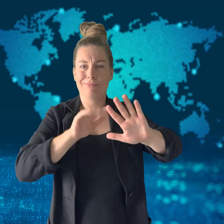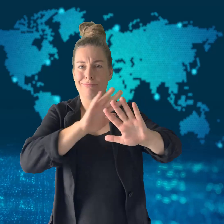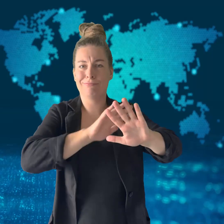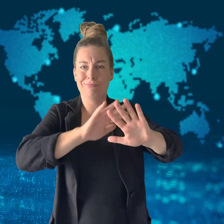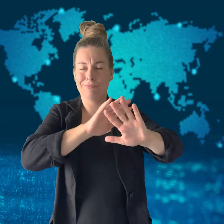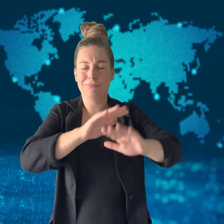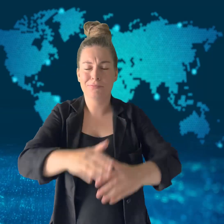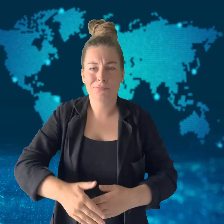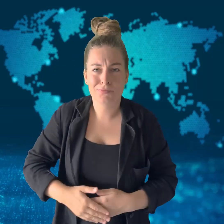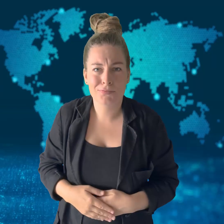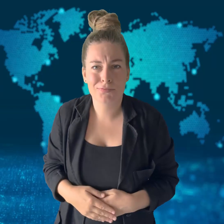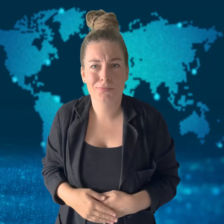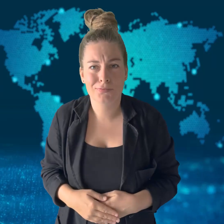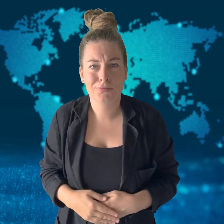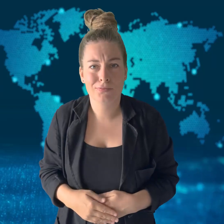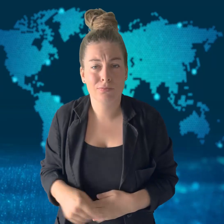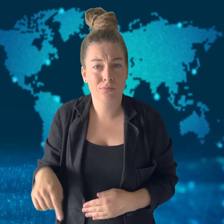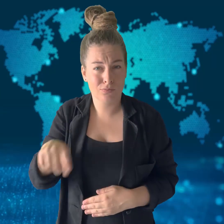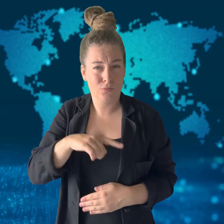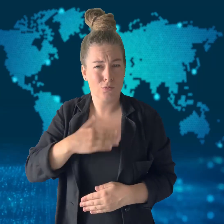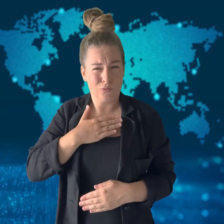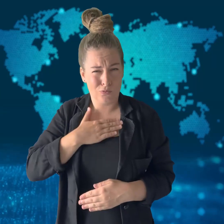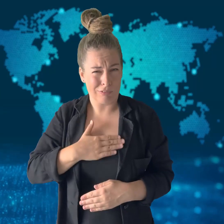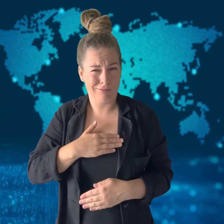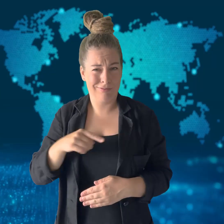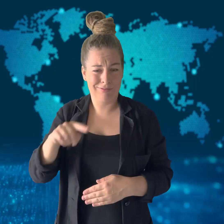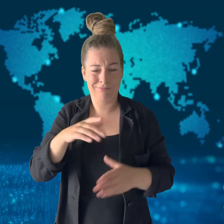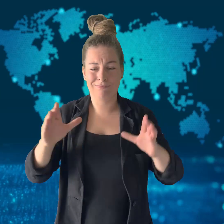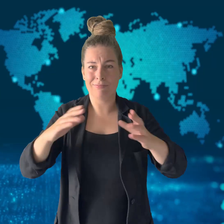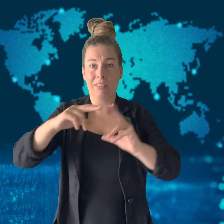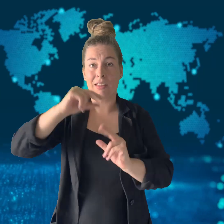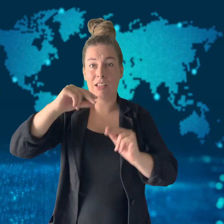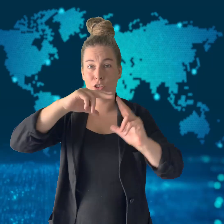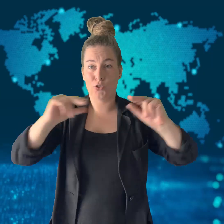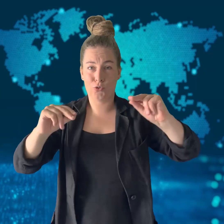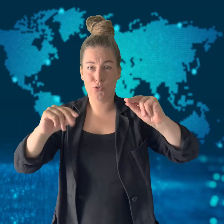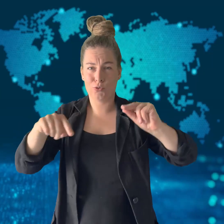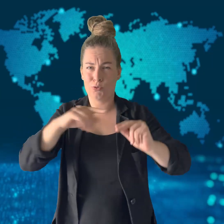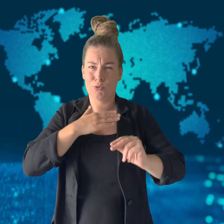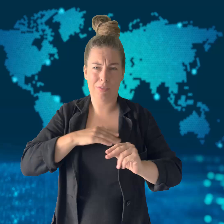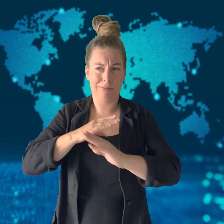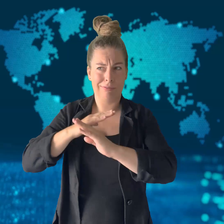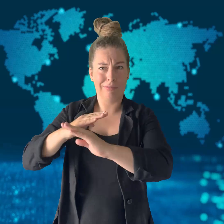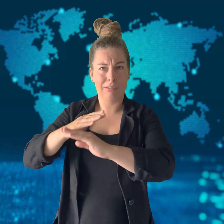To make the alliance "Trump-proof", the council attempted to